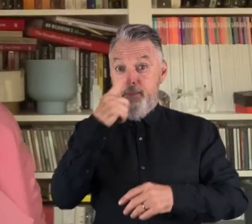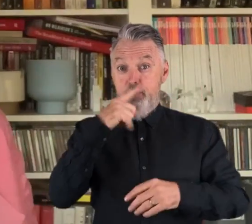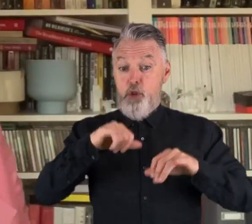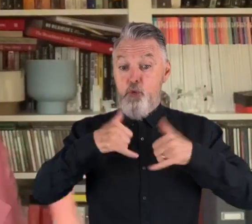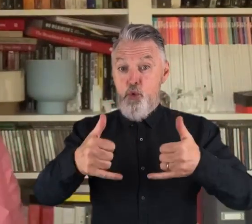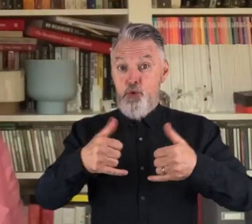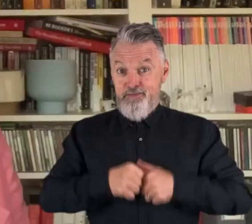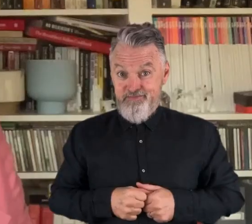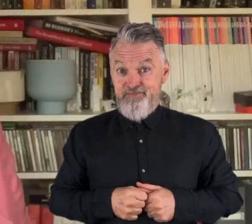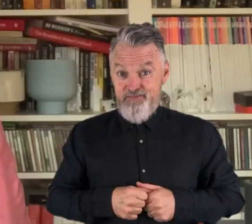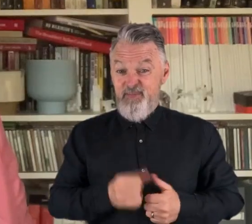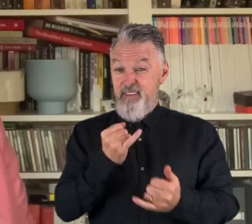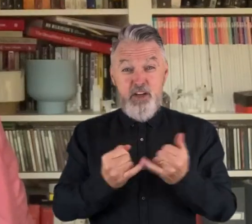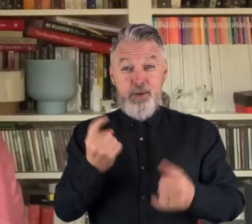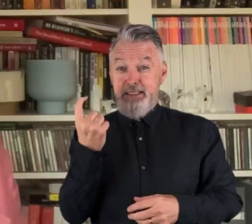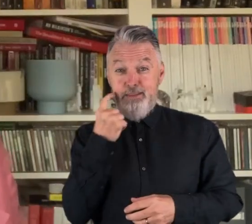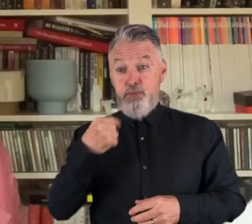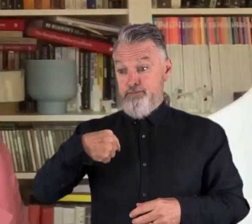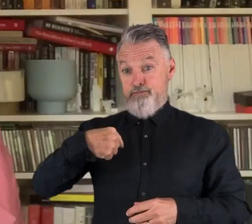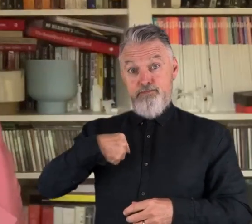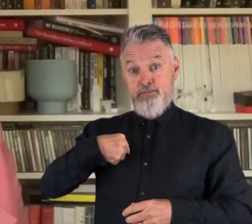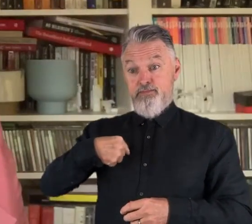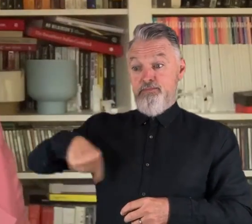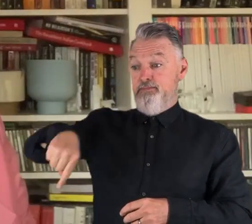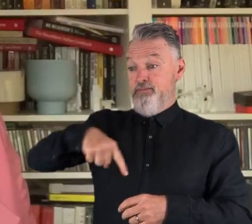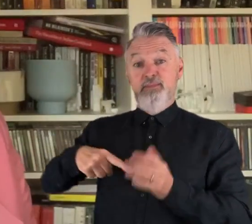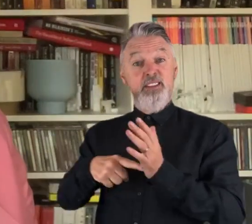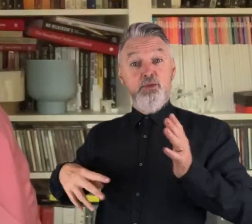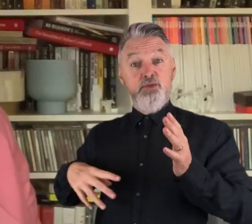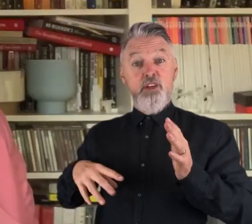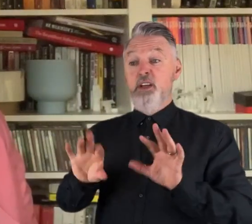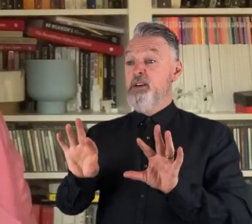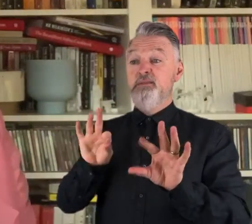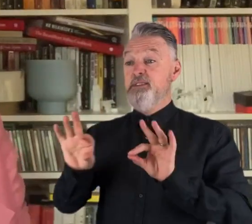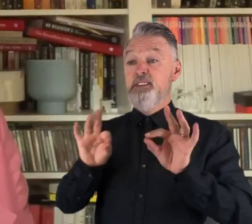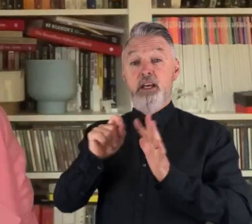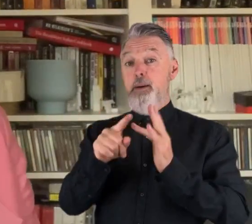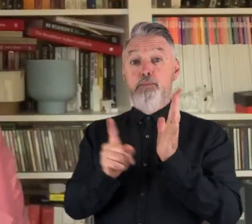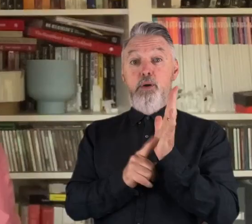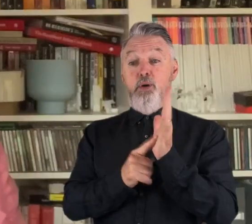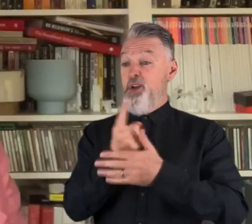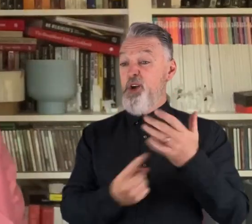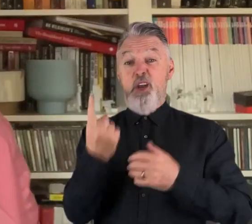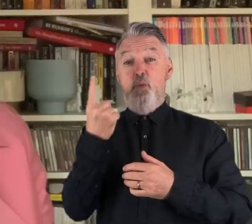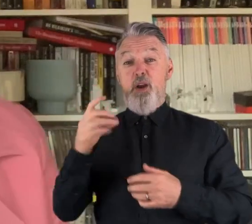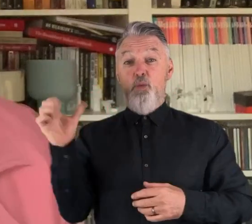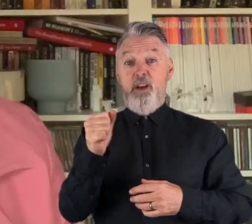it's a really simple thing we do at Telstra it's a little poll, there's only one winner, and we're really sorry we can't give this five thousand dollar